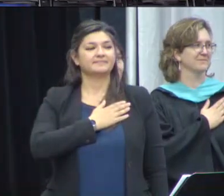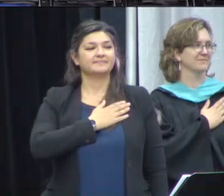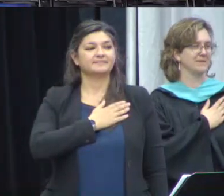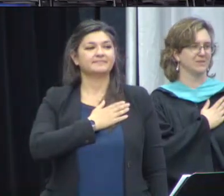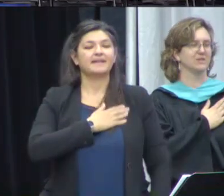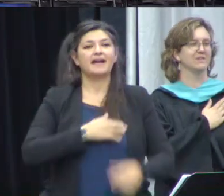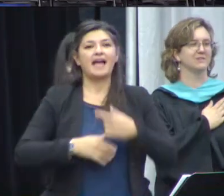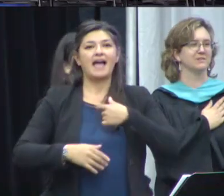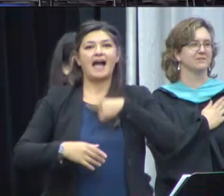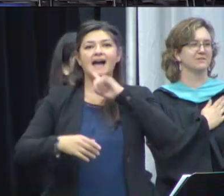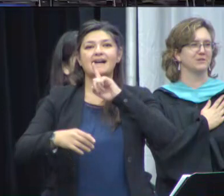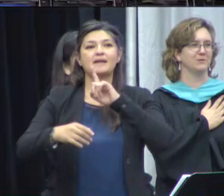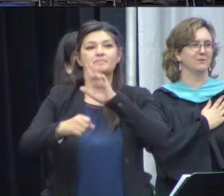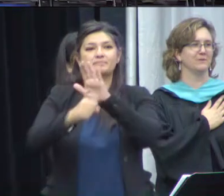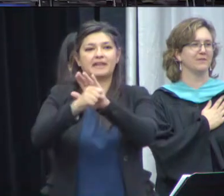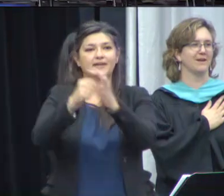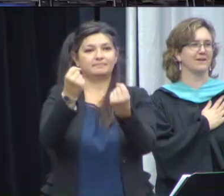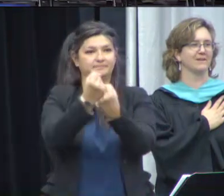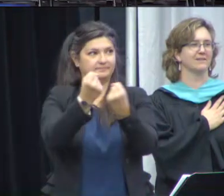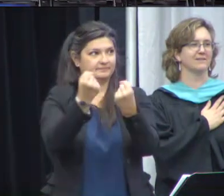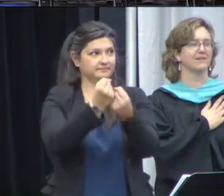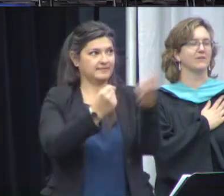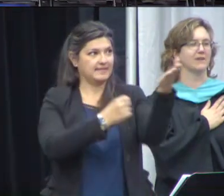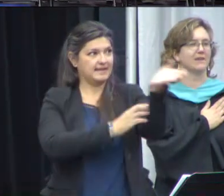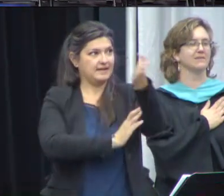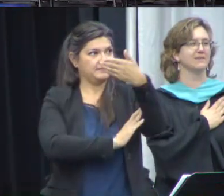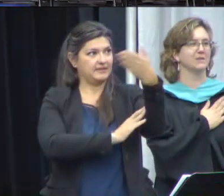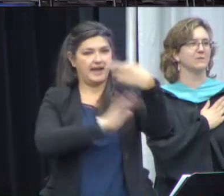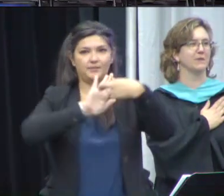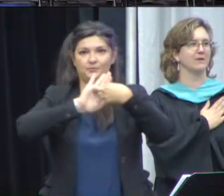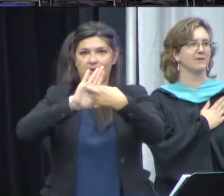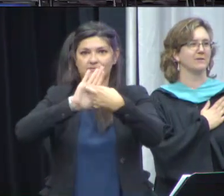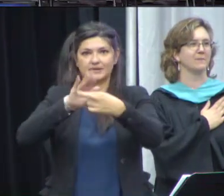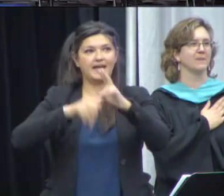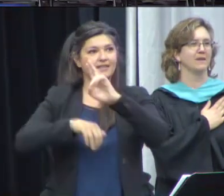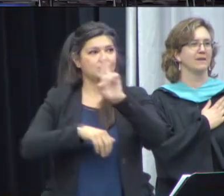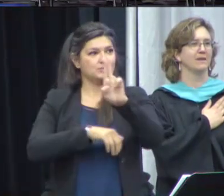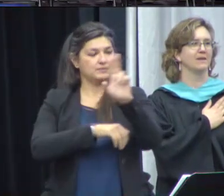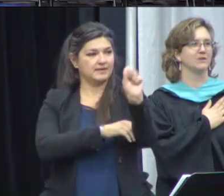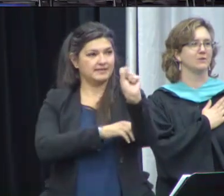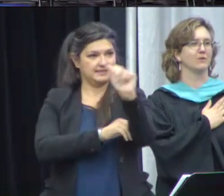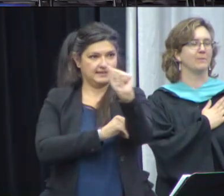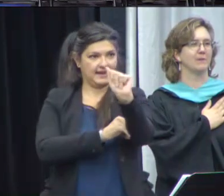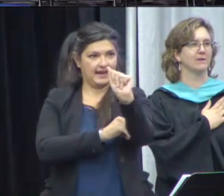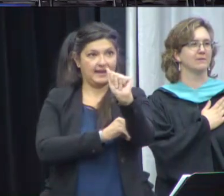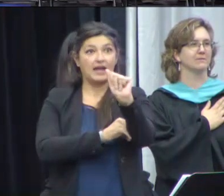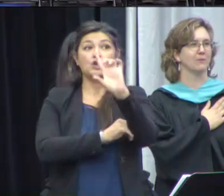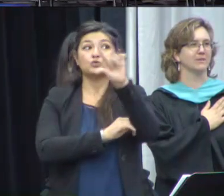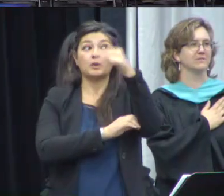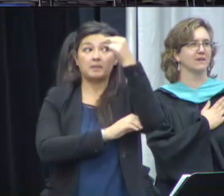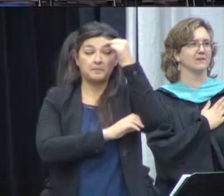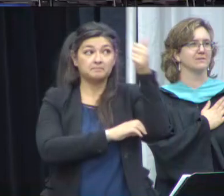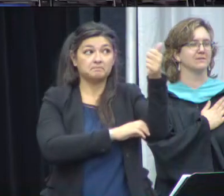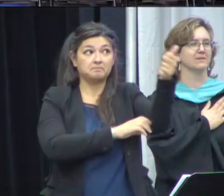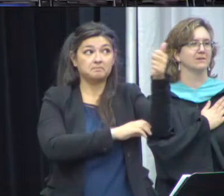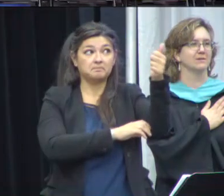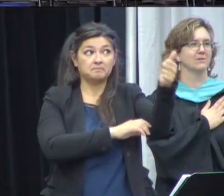[All] I pledge allegiance to the flag of the United States of America, and to the republic for which it stands,